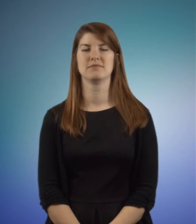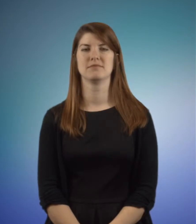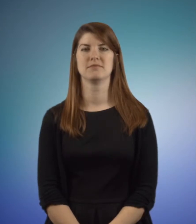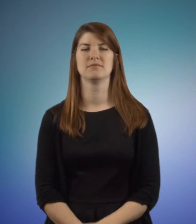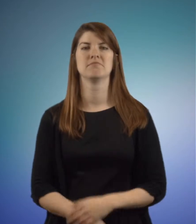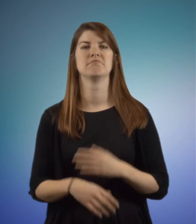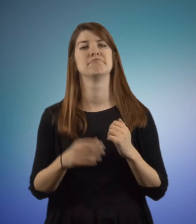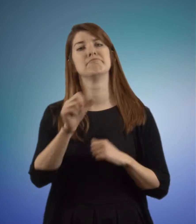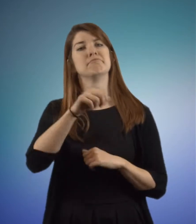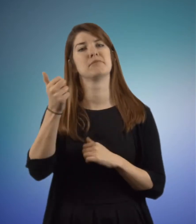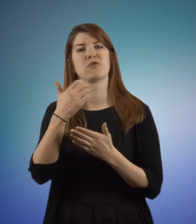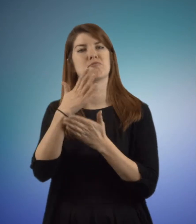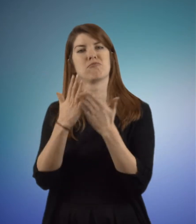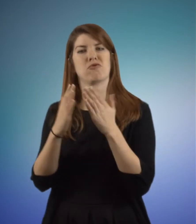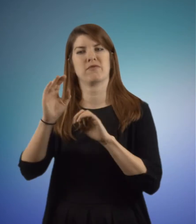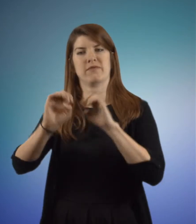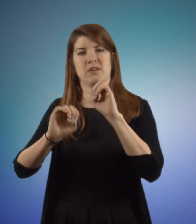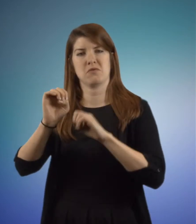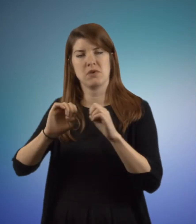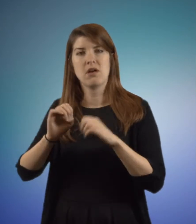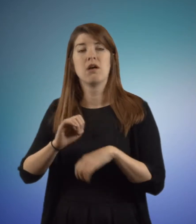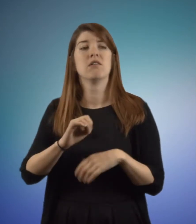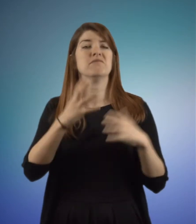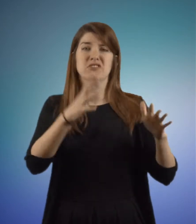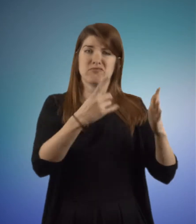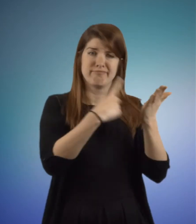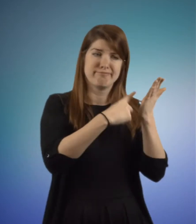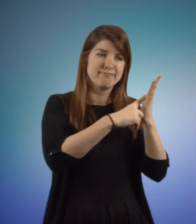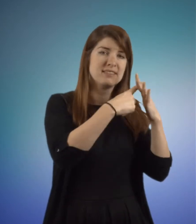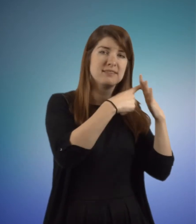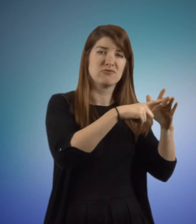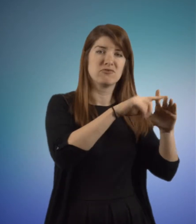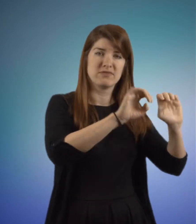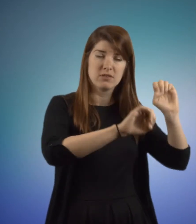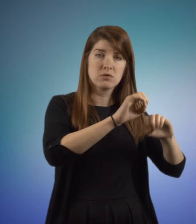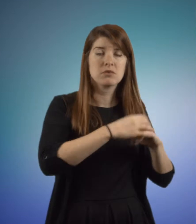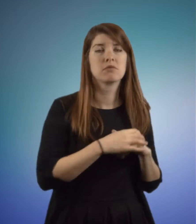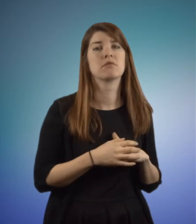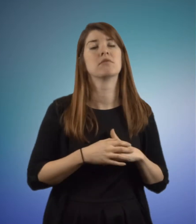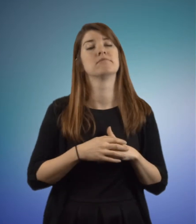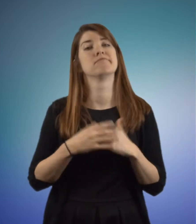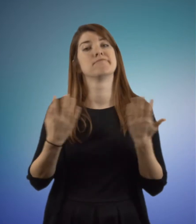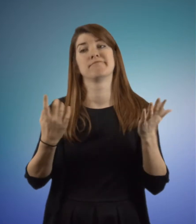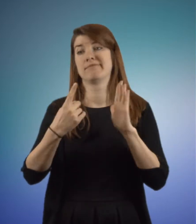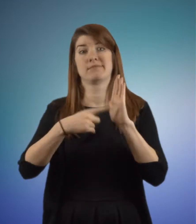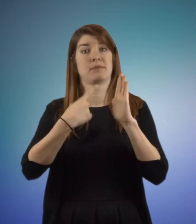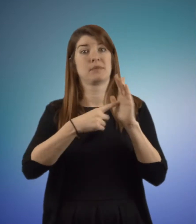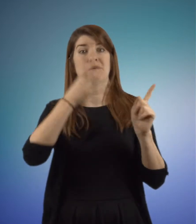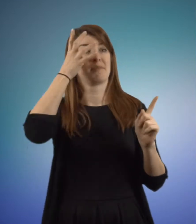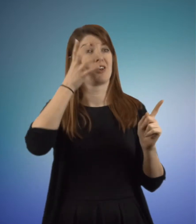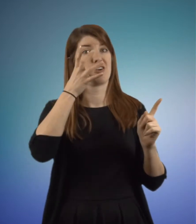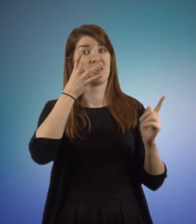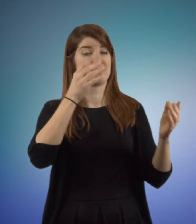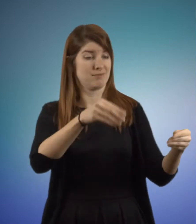Another part of evaluation, we've talked about the initial evaluation. Sometimes parents don't agree with the school's evaluation.